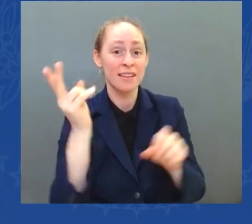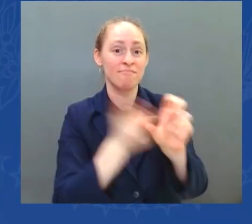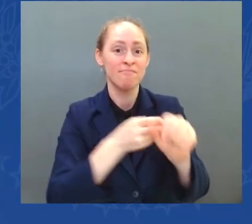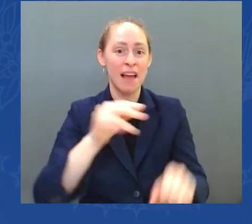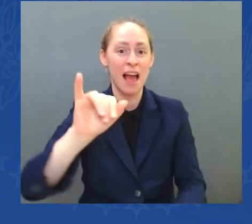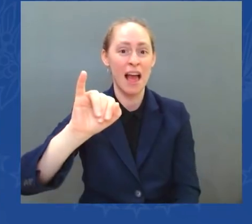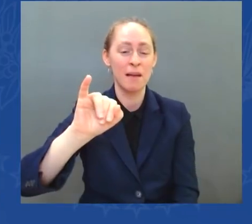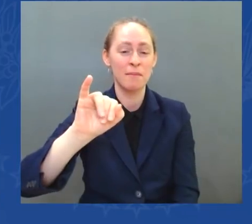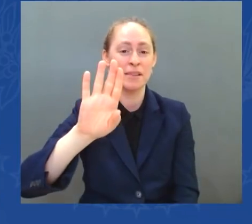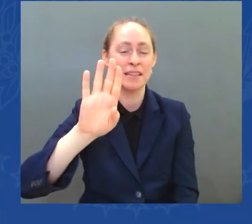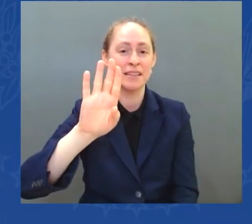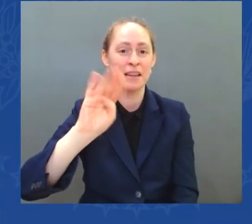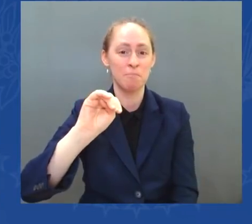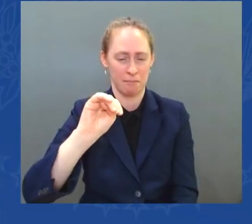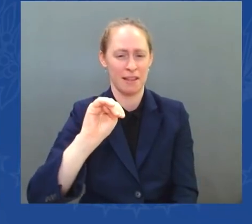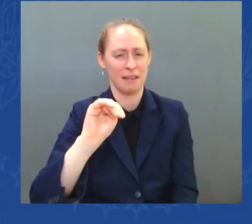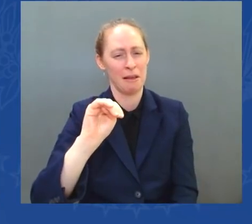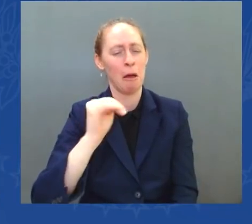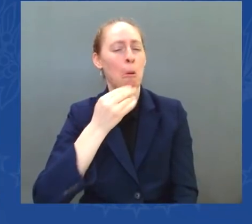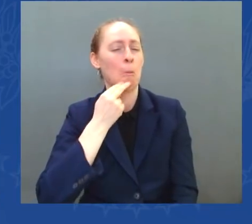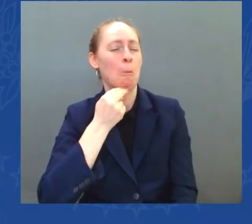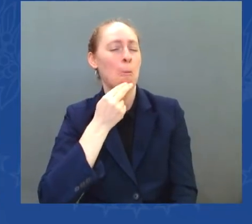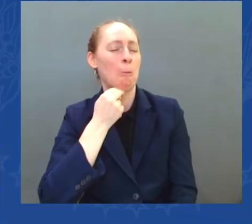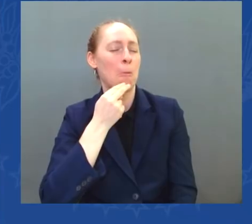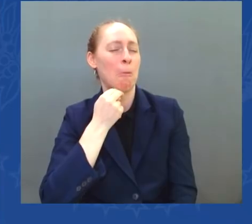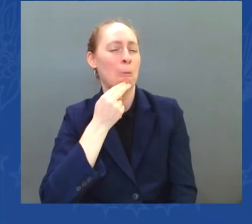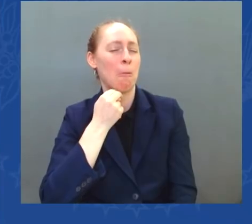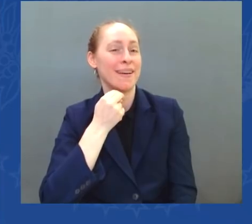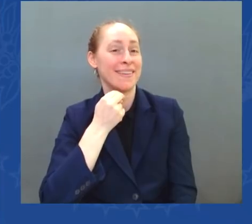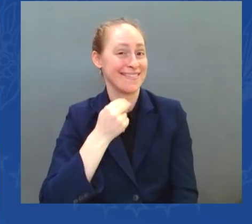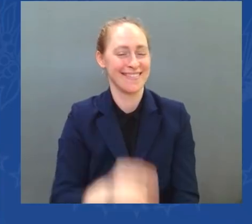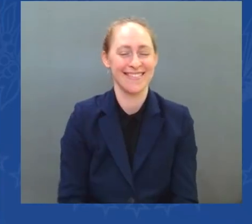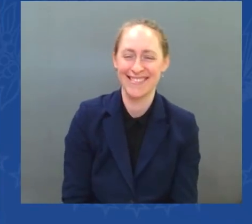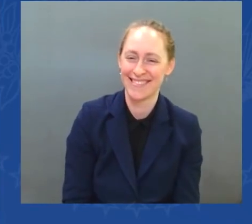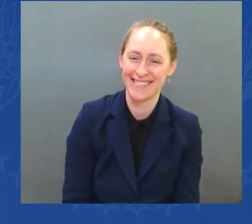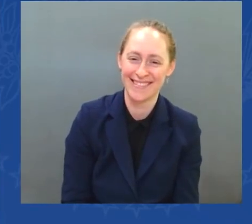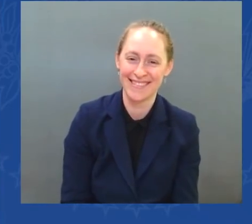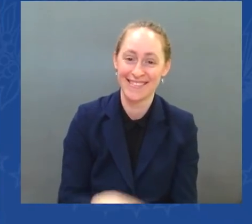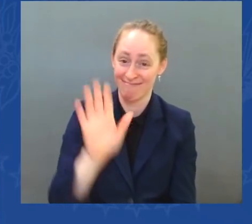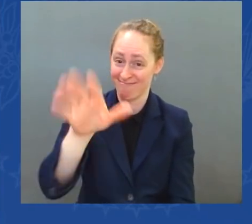Just remembers, when you're chairman of the board, remember me, okay? If I go by and say, "Hey, Malcolm."